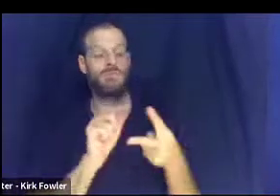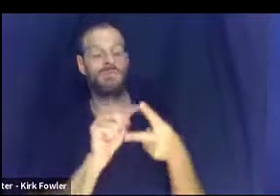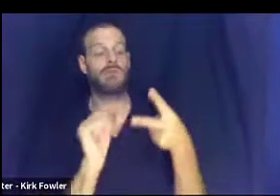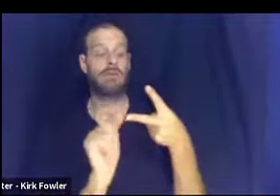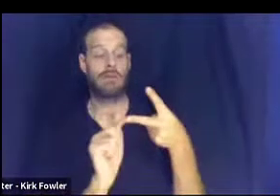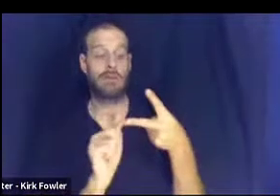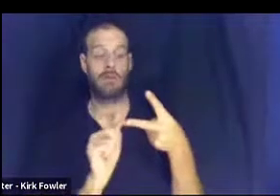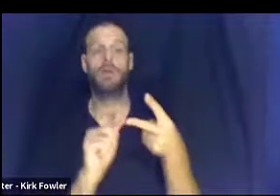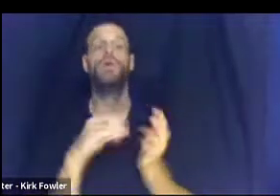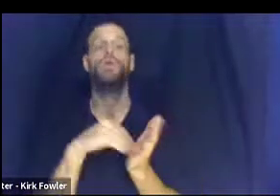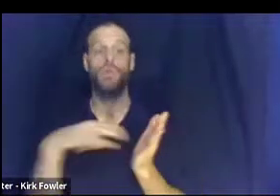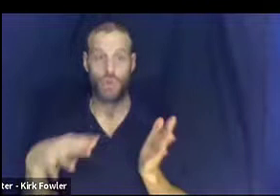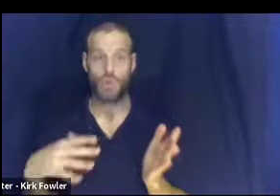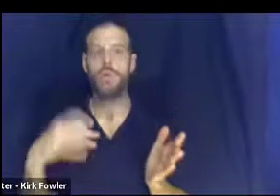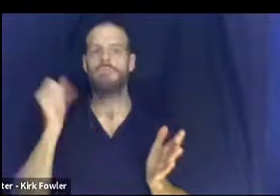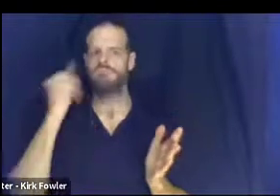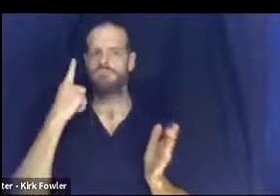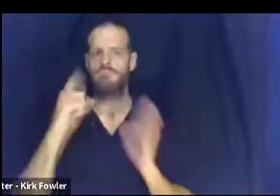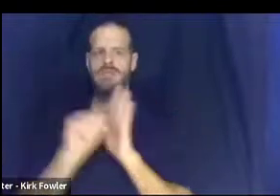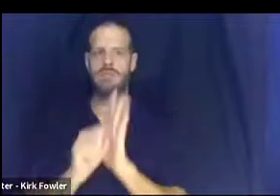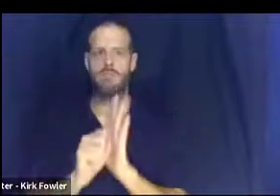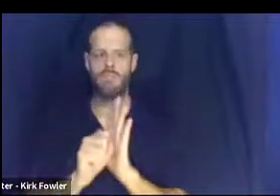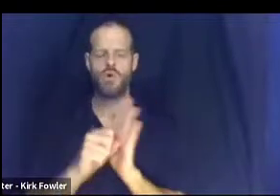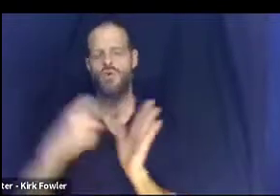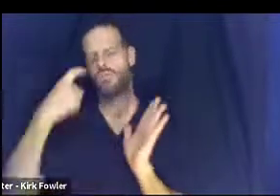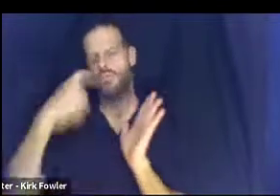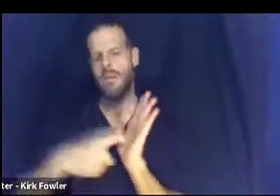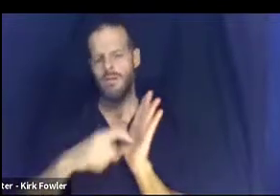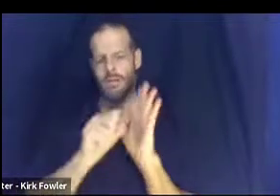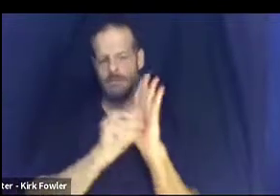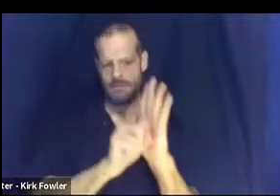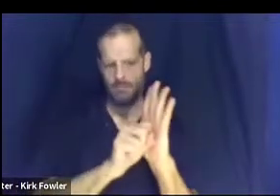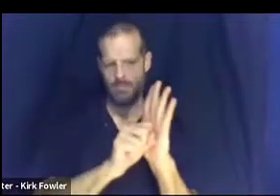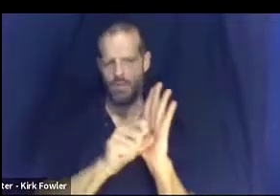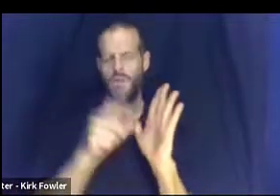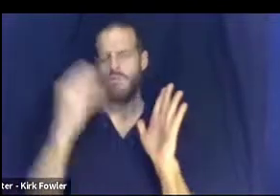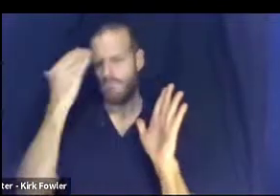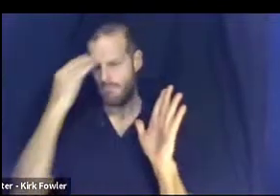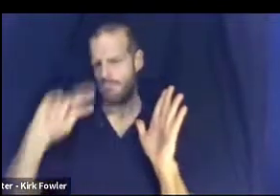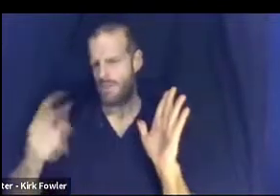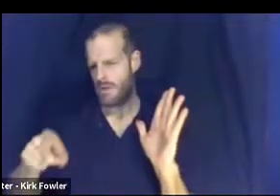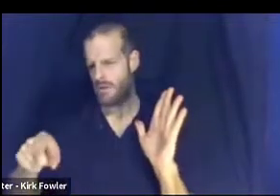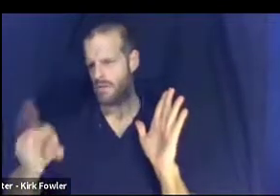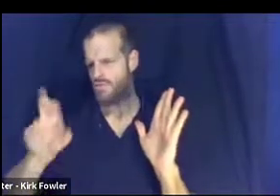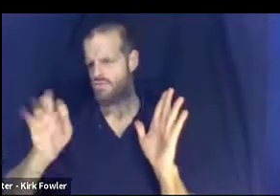and is able to recognize and use individual symbols, then we can start expanding it